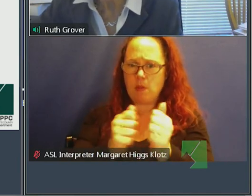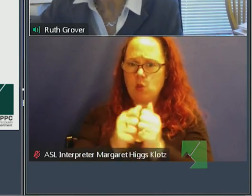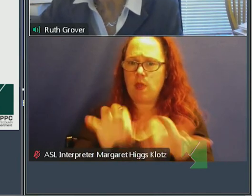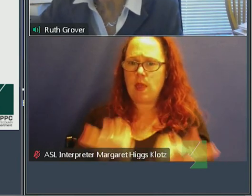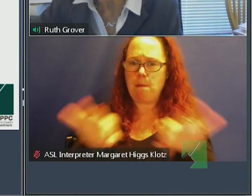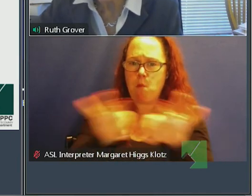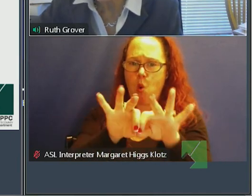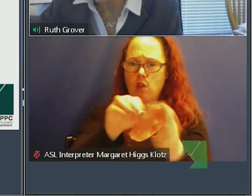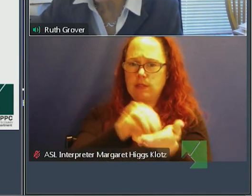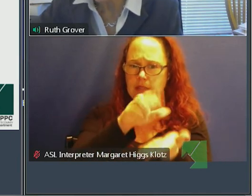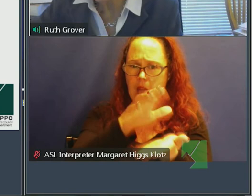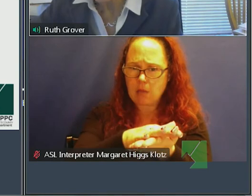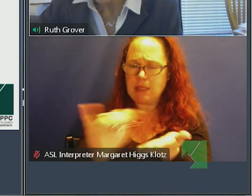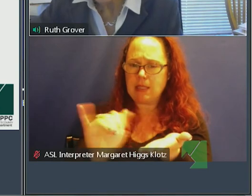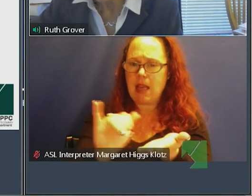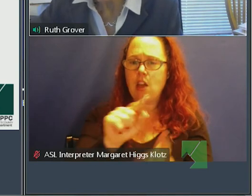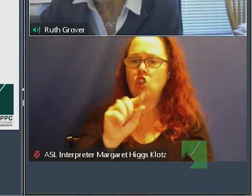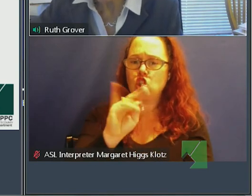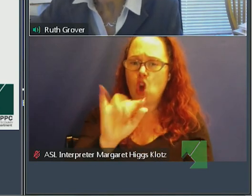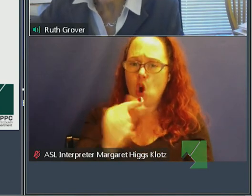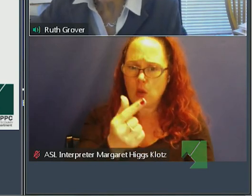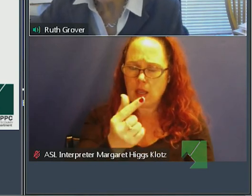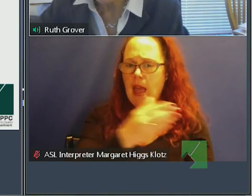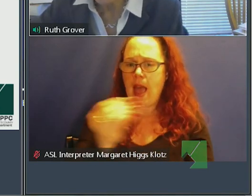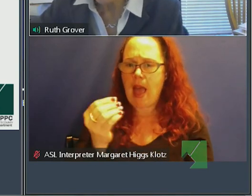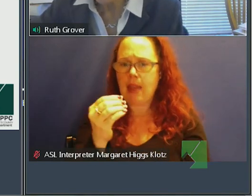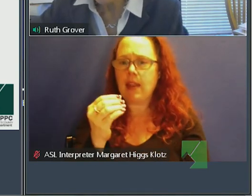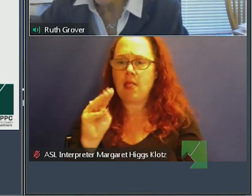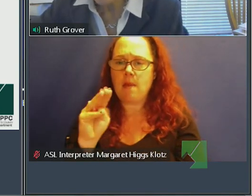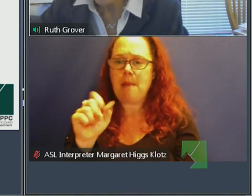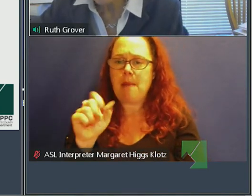such as the zoning ordinance and the applicable master plan